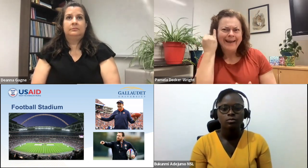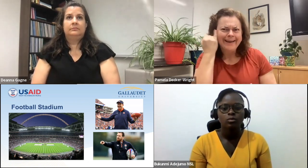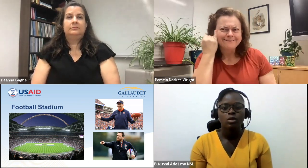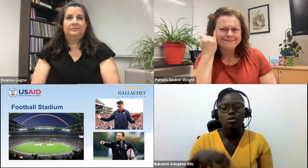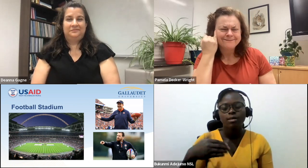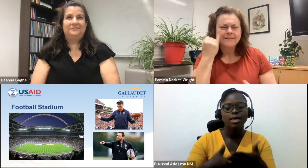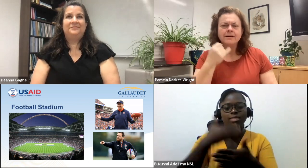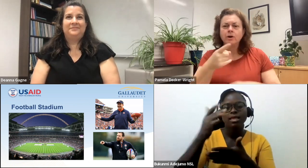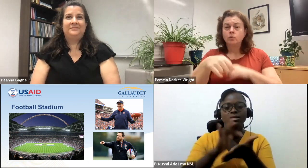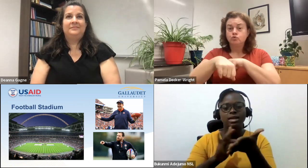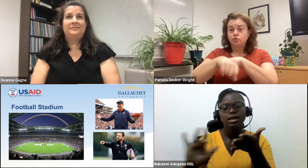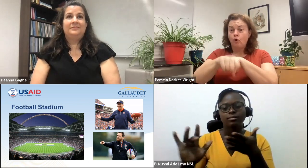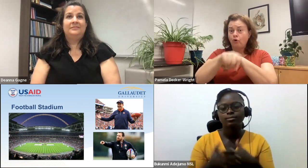So just imagine